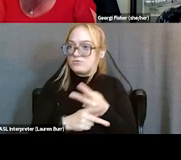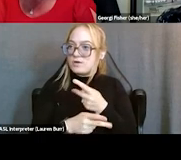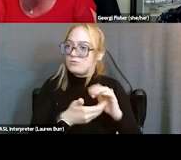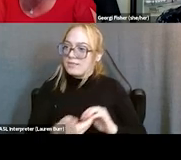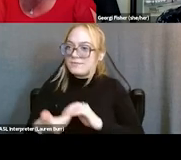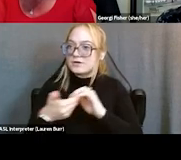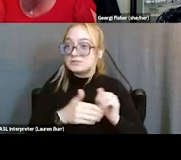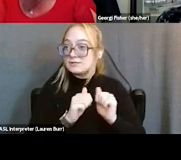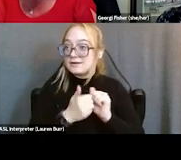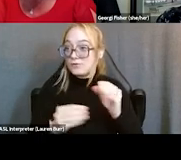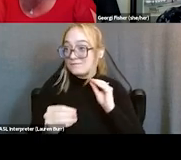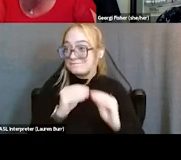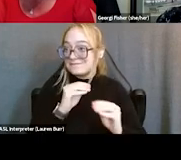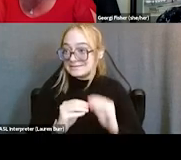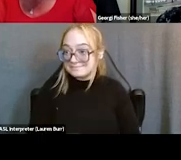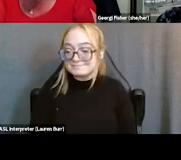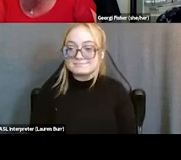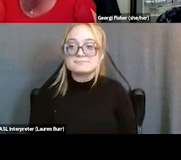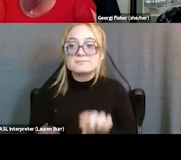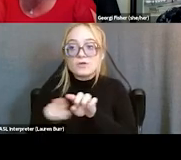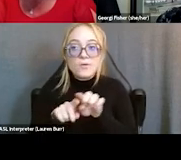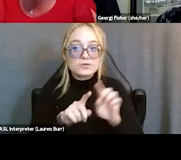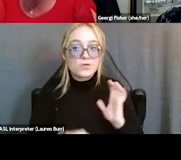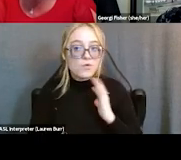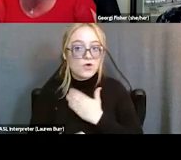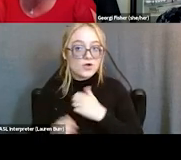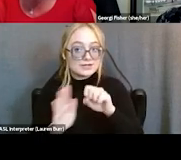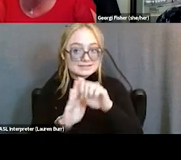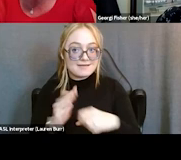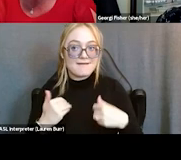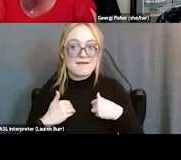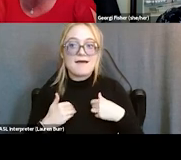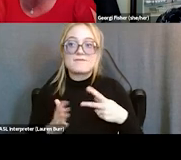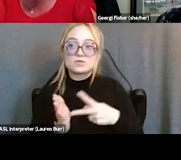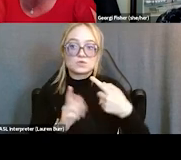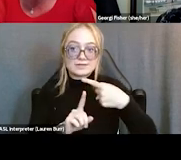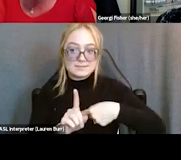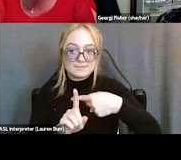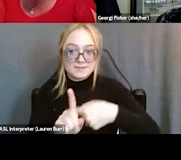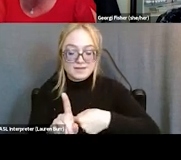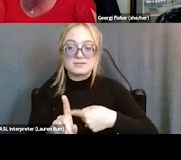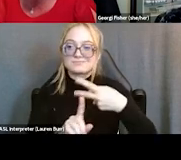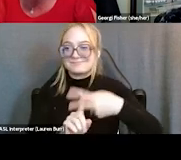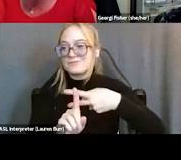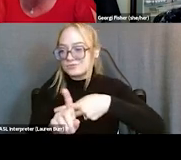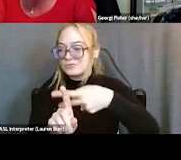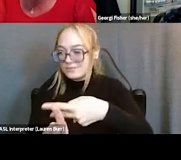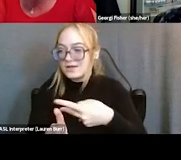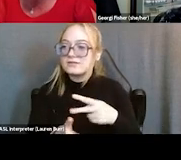Also, you know, at our state has bimonthly meetings by region for SOAR workers and our regional contacts